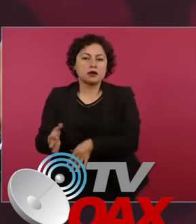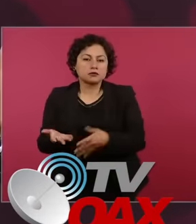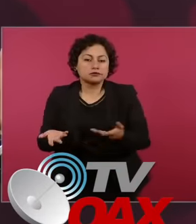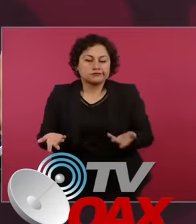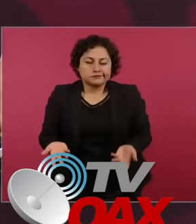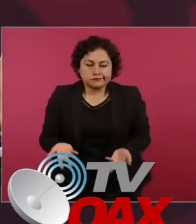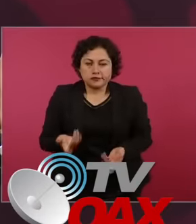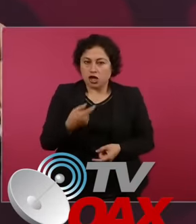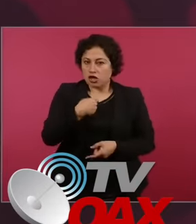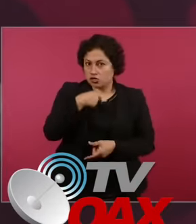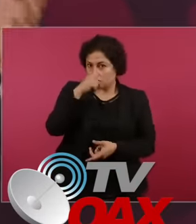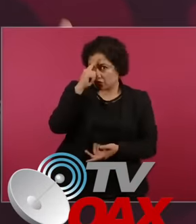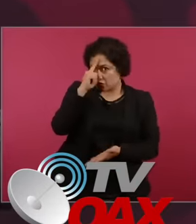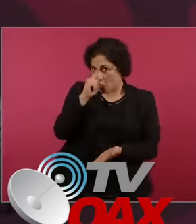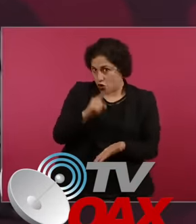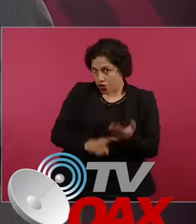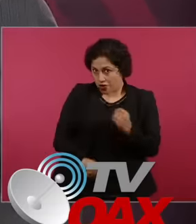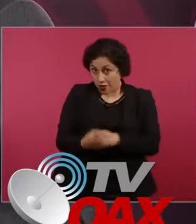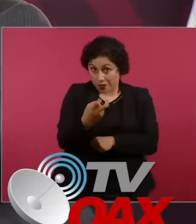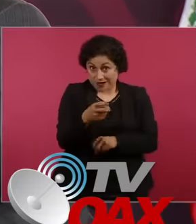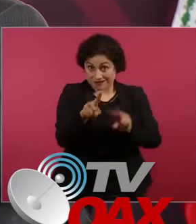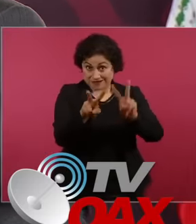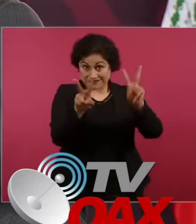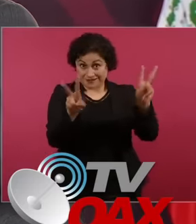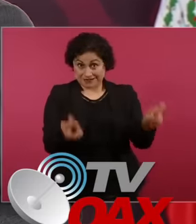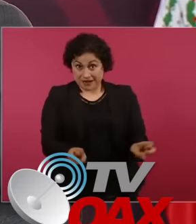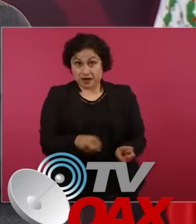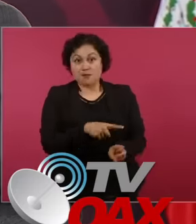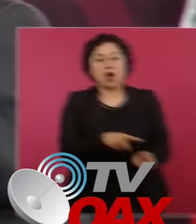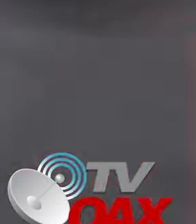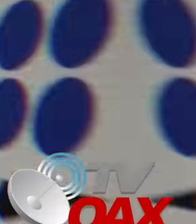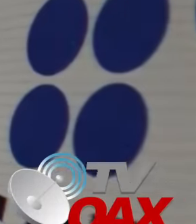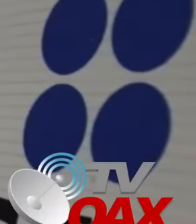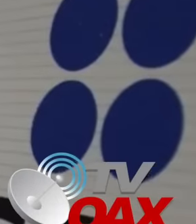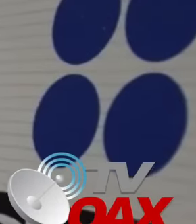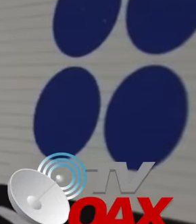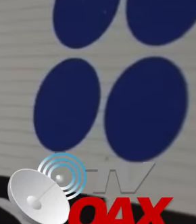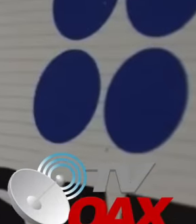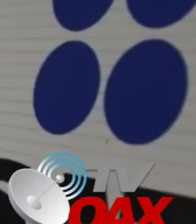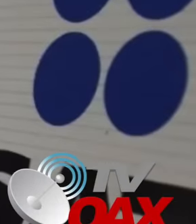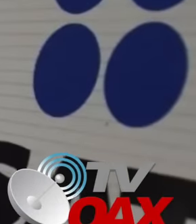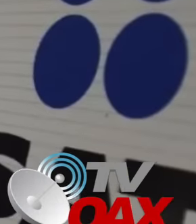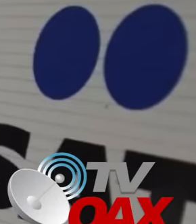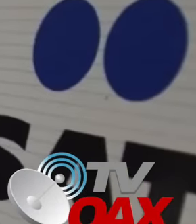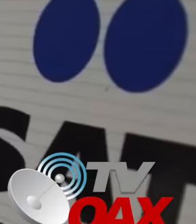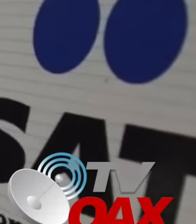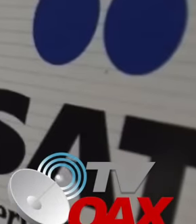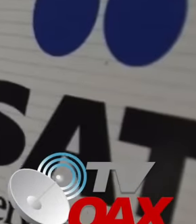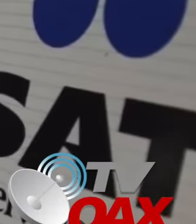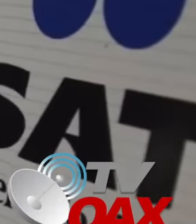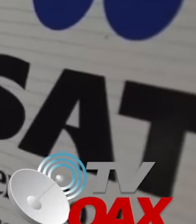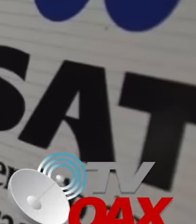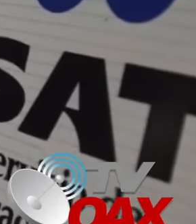he mentioned that the SAT of Mexico will take action on the matter and in the following days